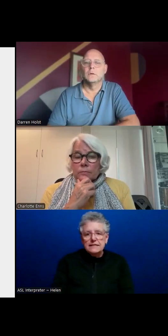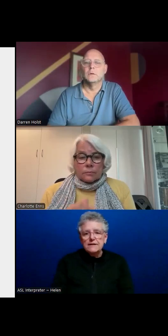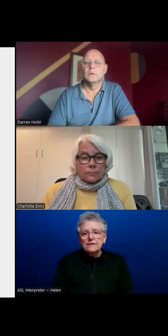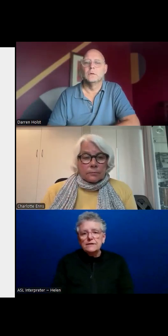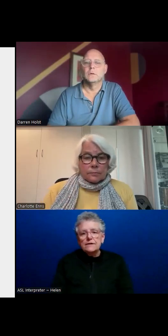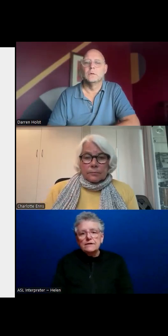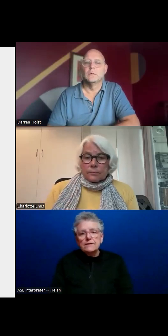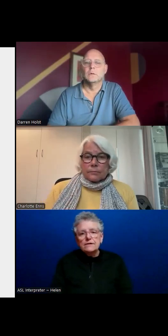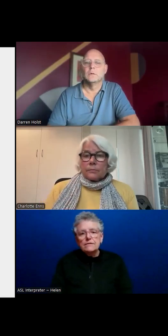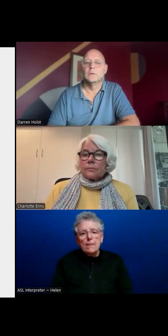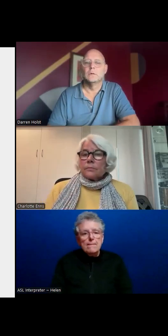with the RST.